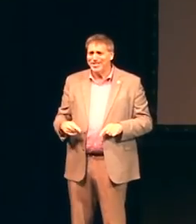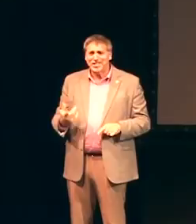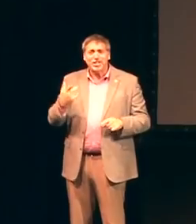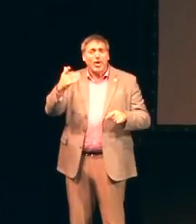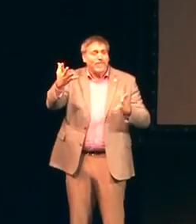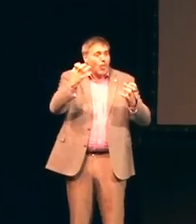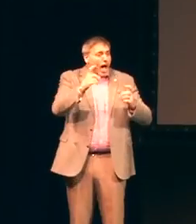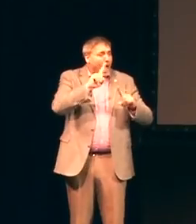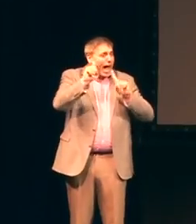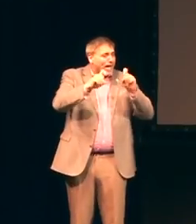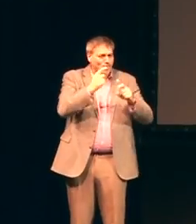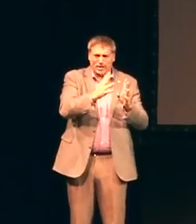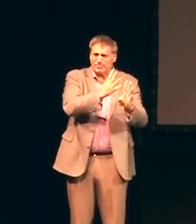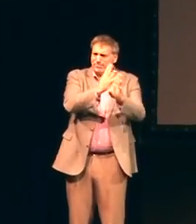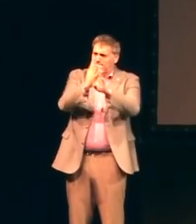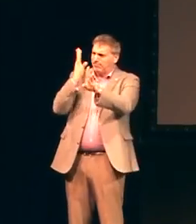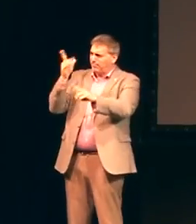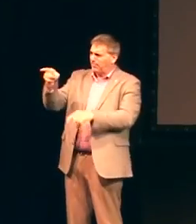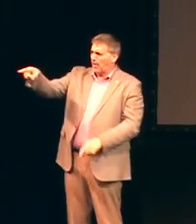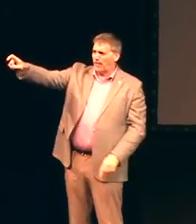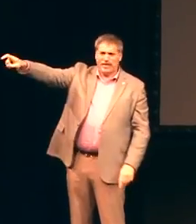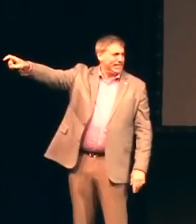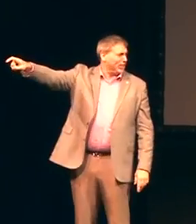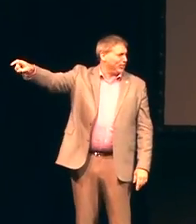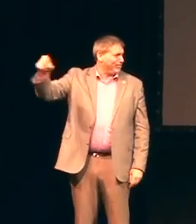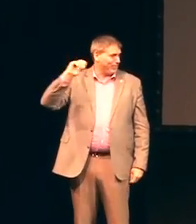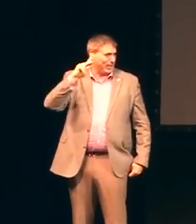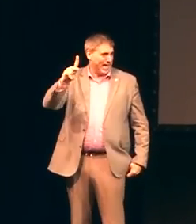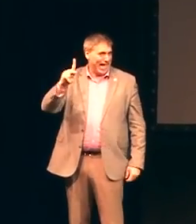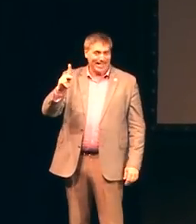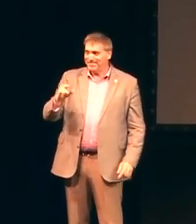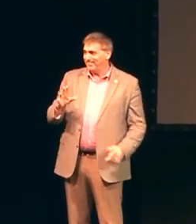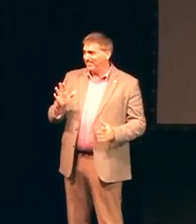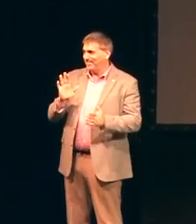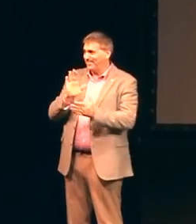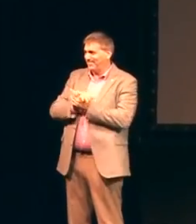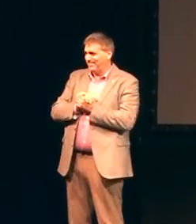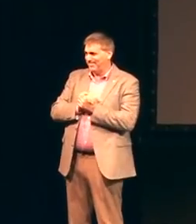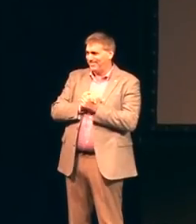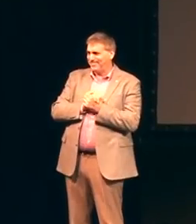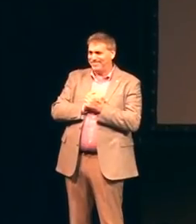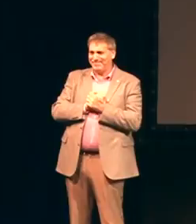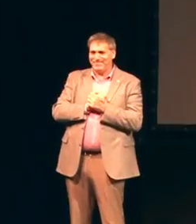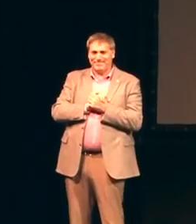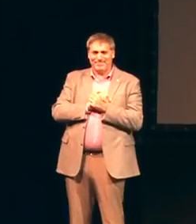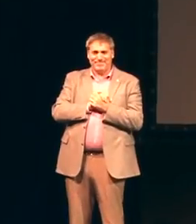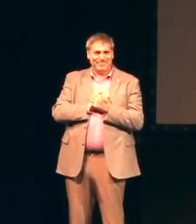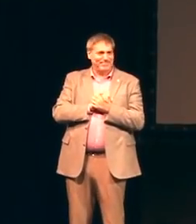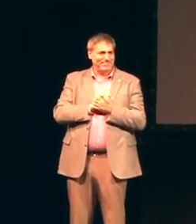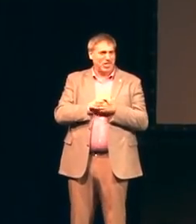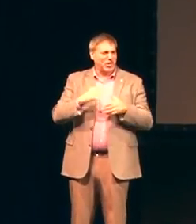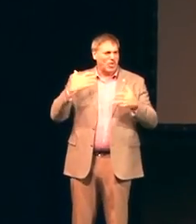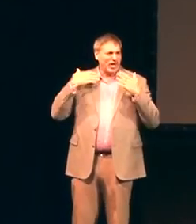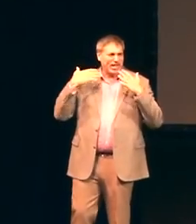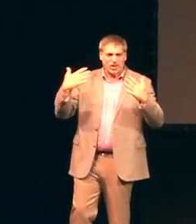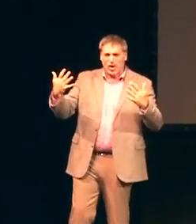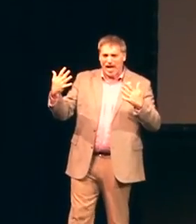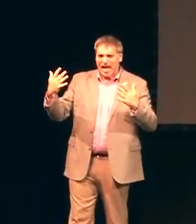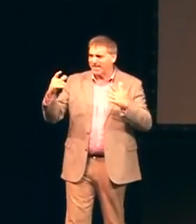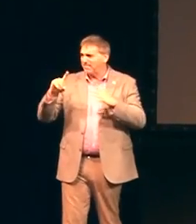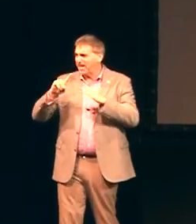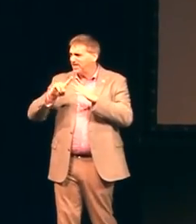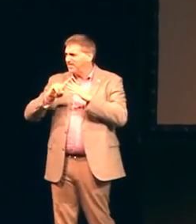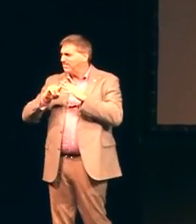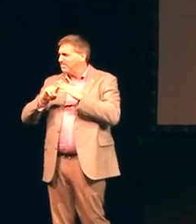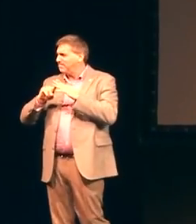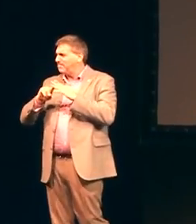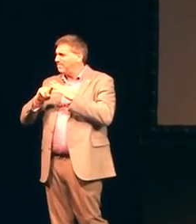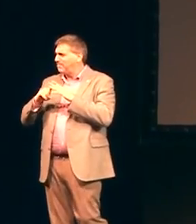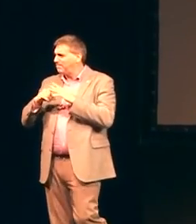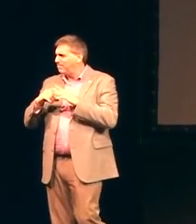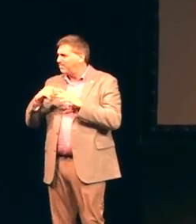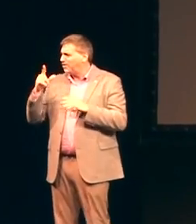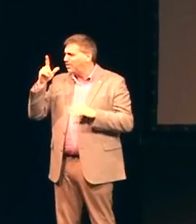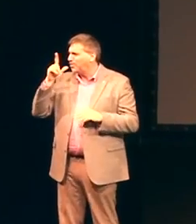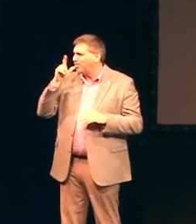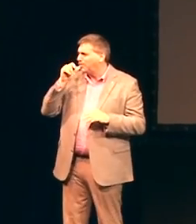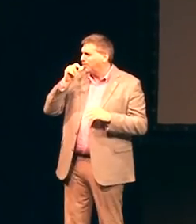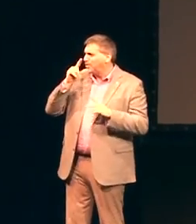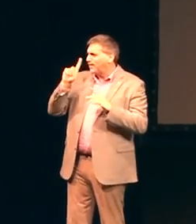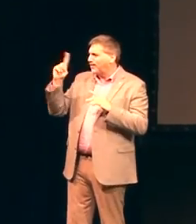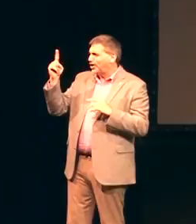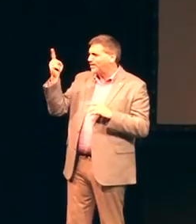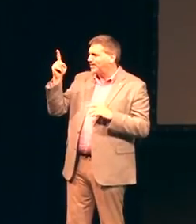you. And line up over here if you have any questions. All right? We'll go ahead and start.